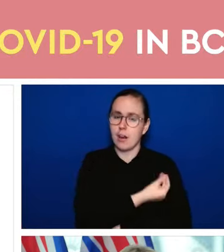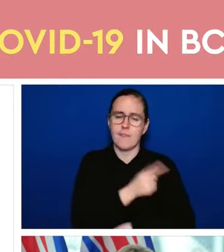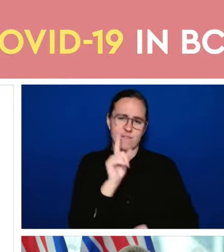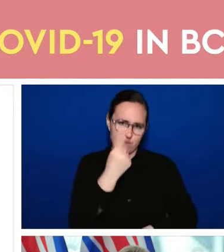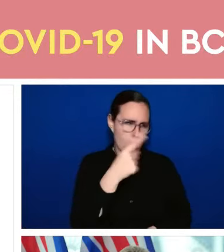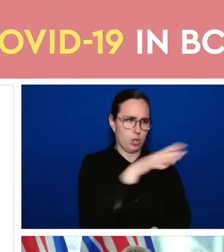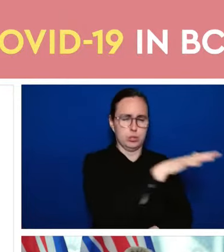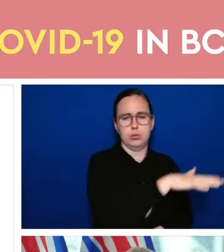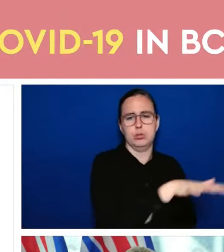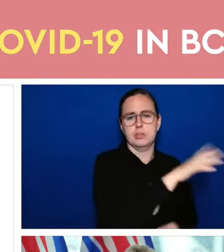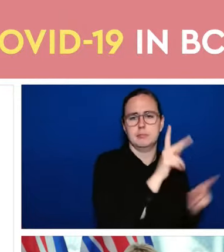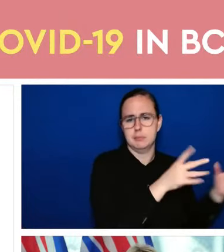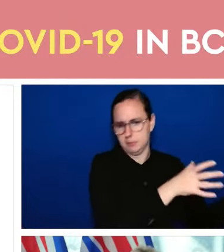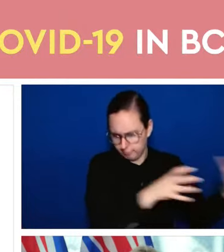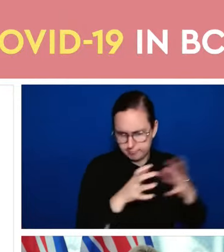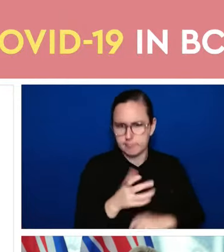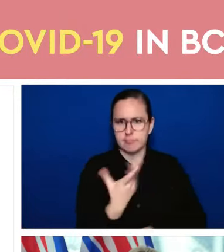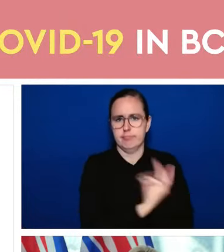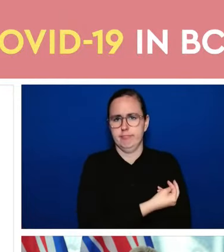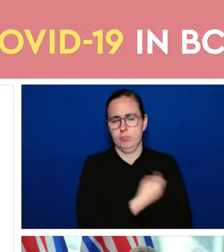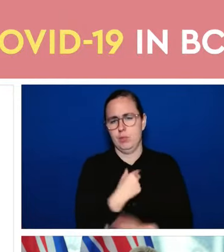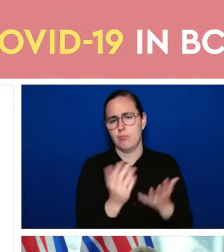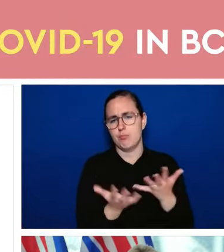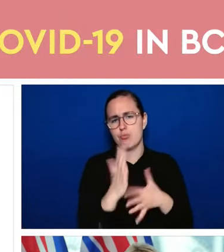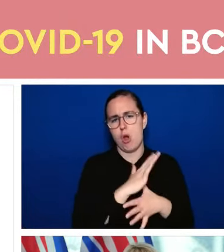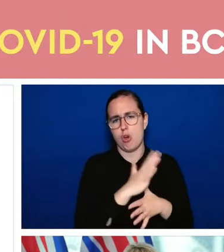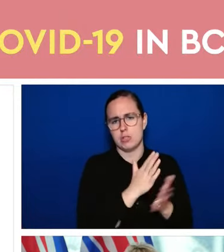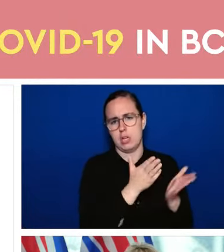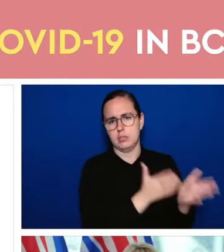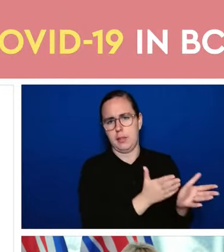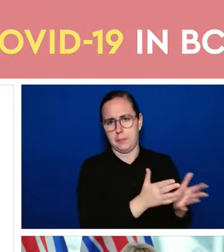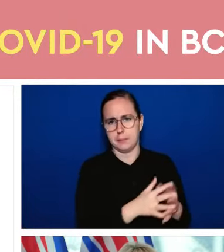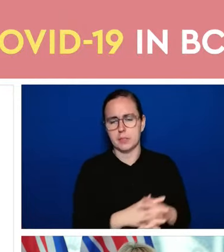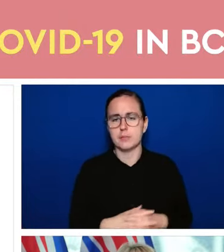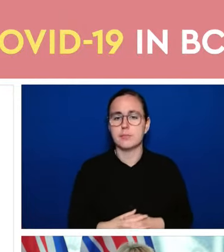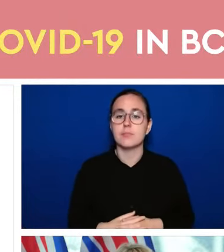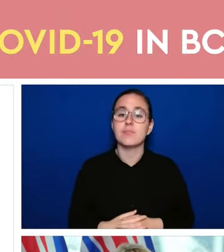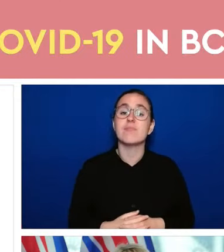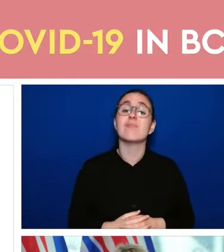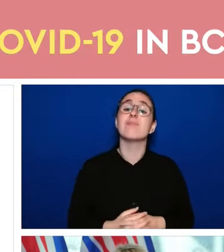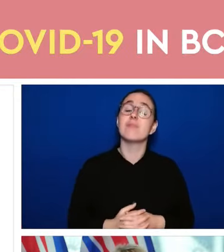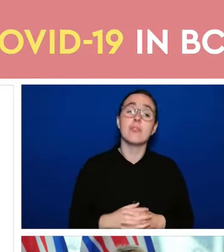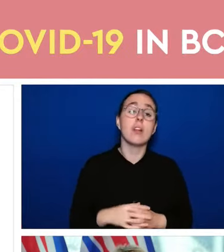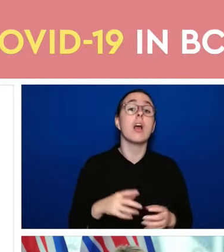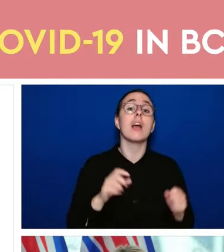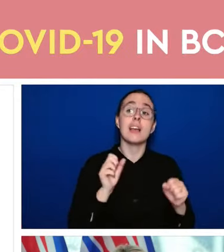for those who are eligible accessing treatments for cover nineteen is another key layer of